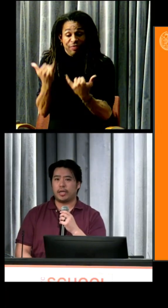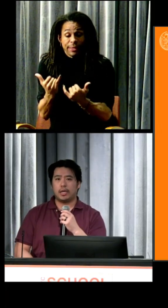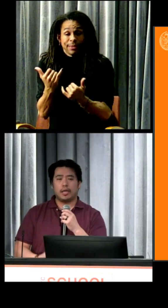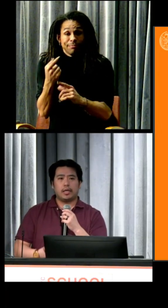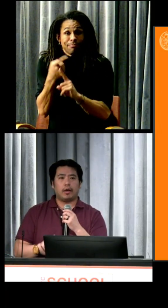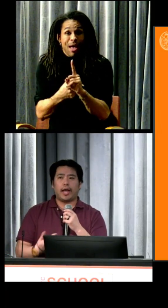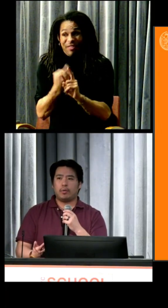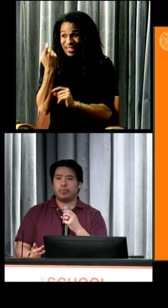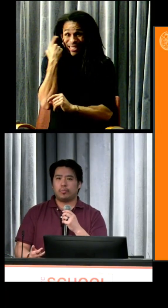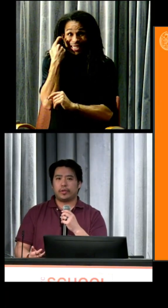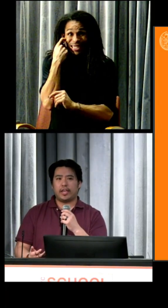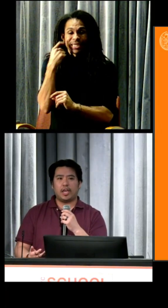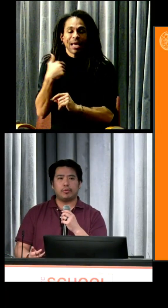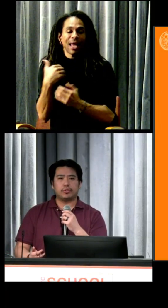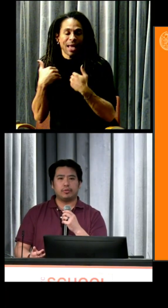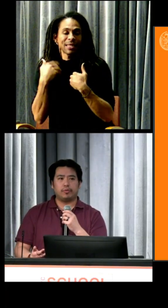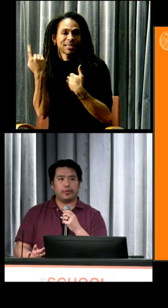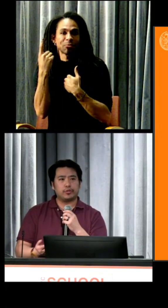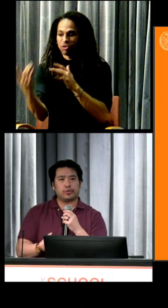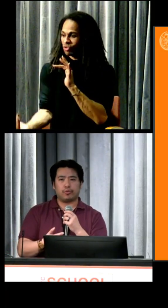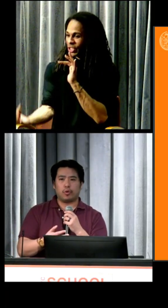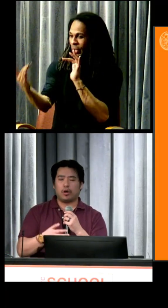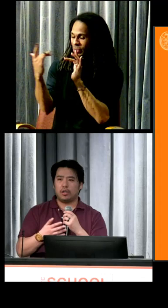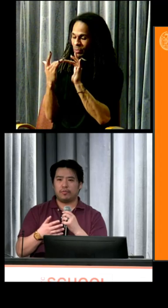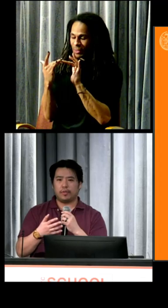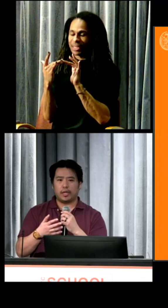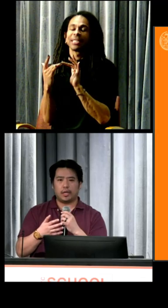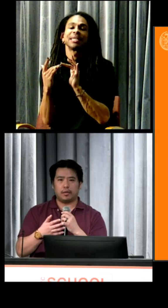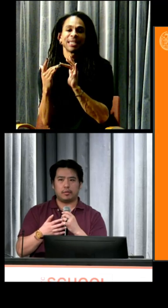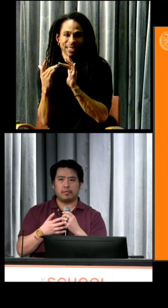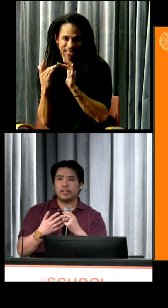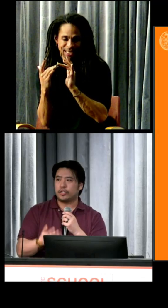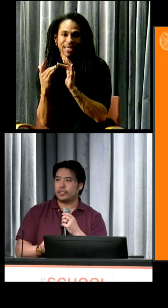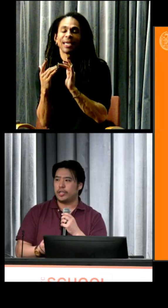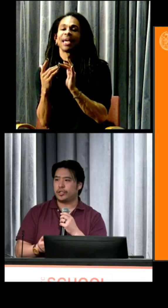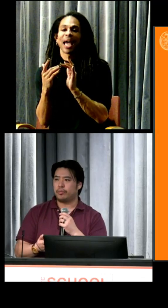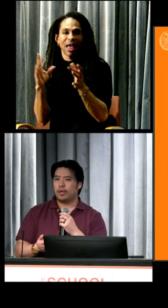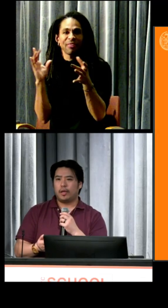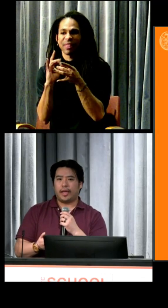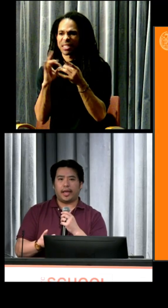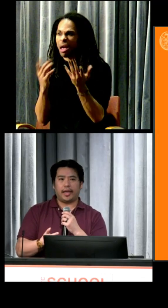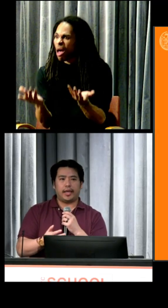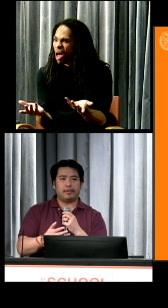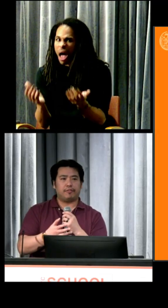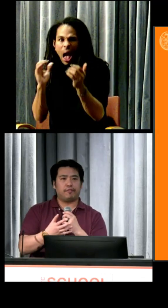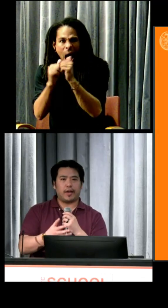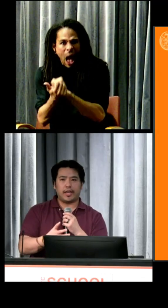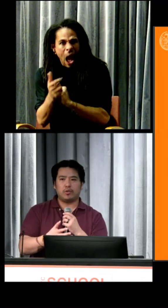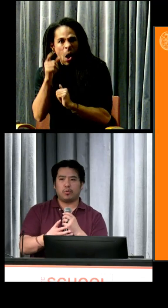experience but didn't distract and didn't take away from the core, like, systems feedbacks.